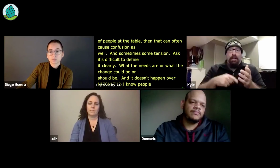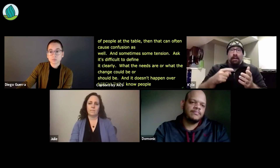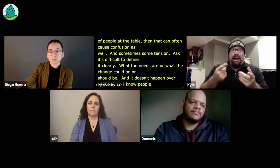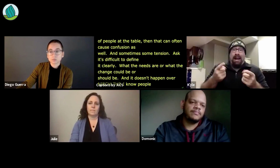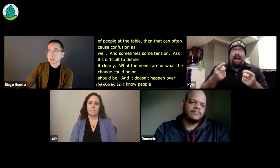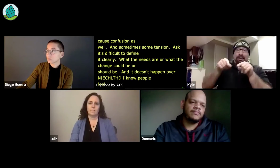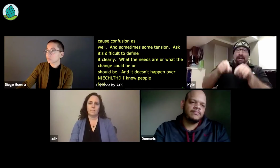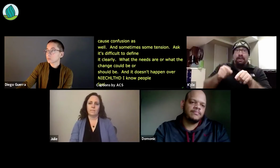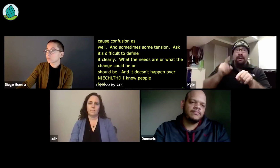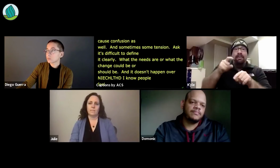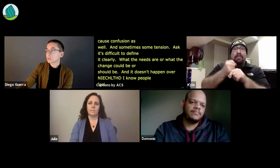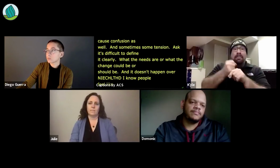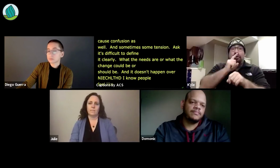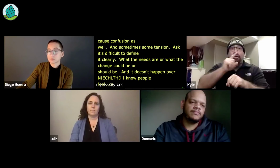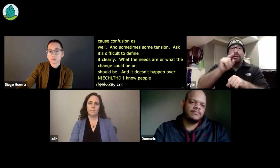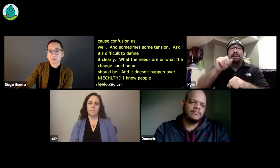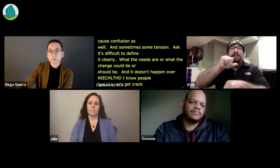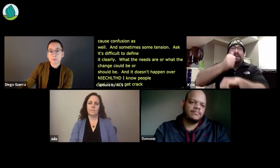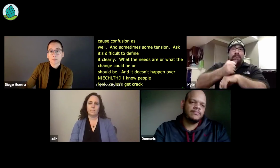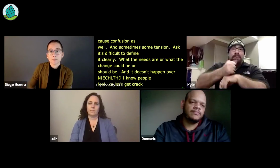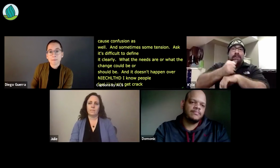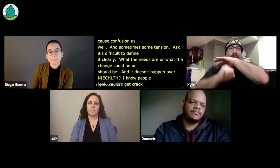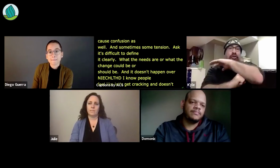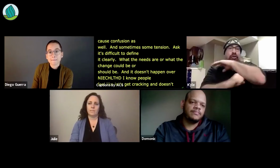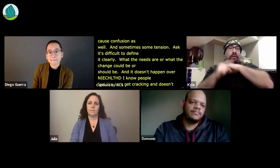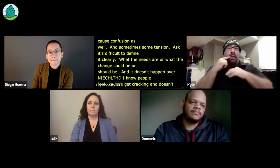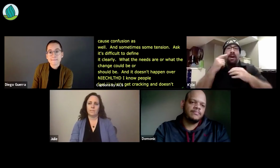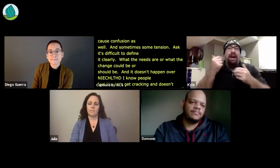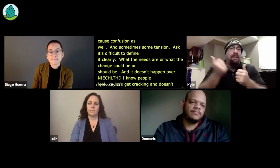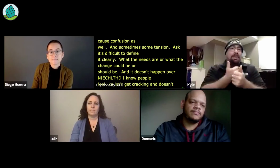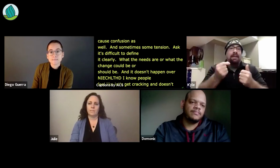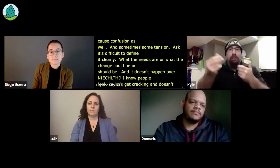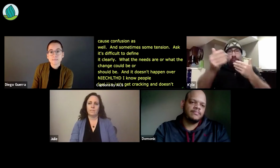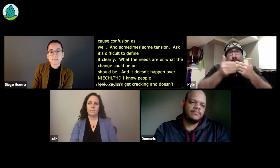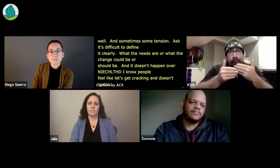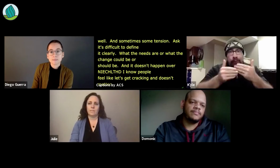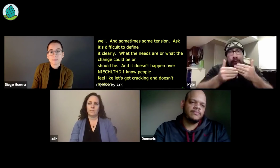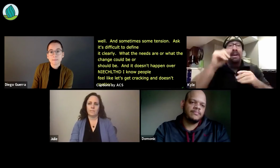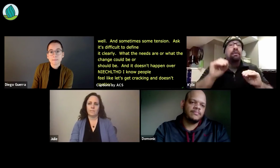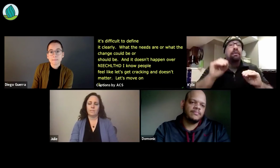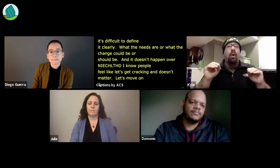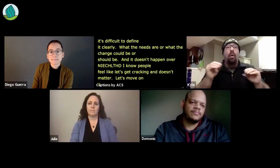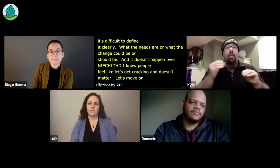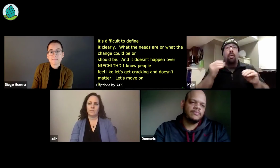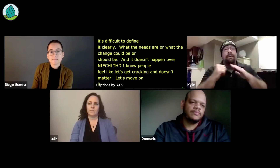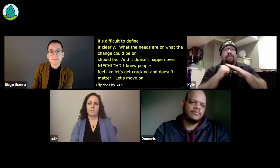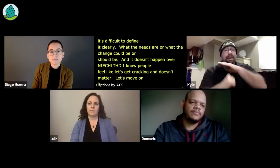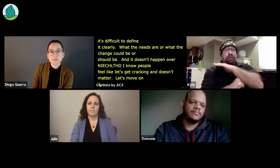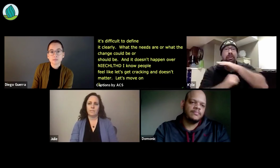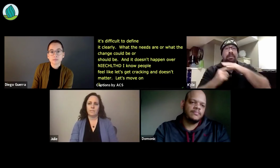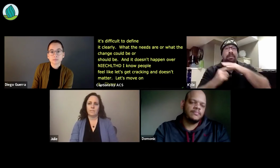needs to set the foundation for everything moving forward. If there's no foundation, then later on if something happens,